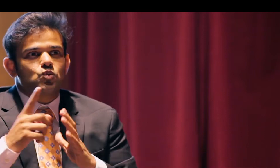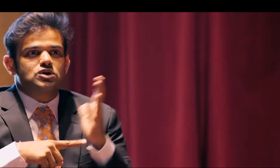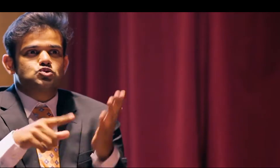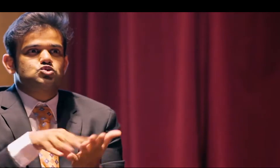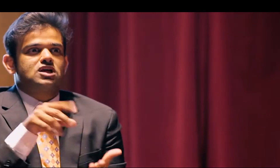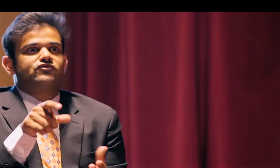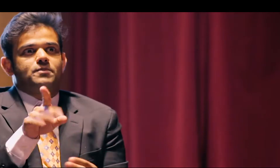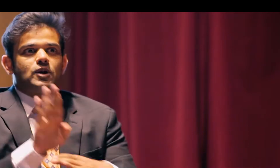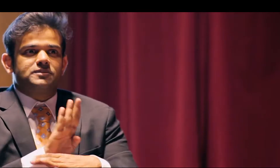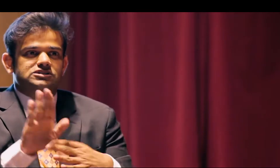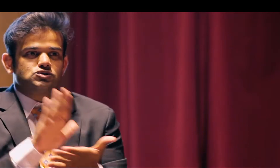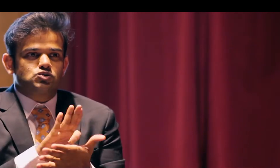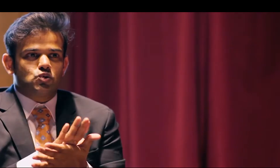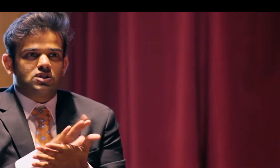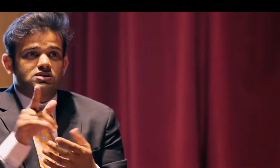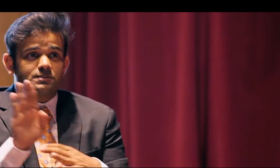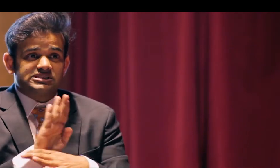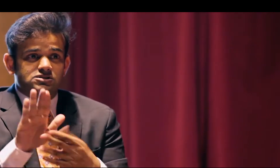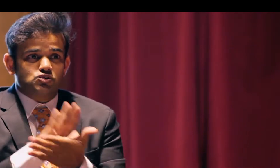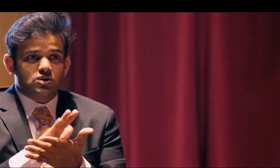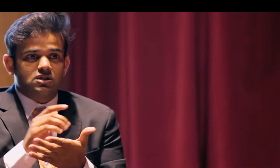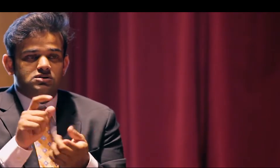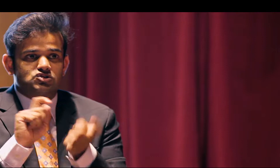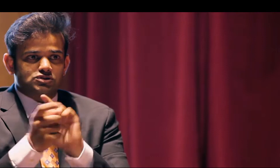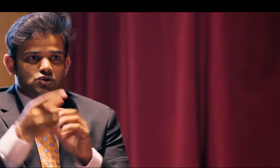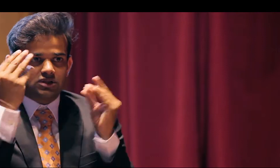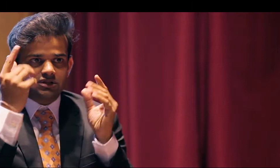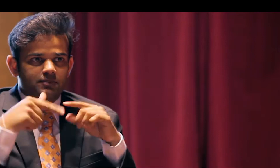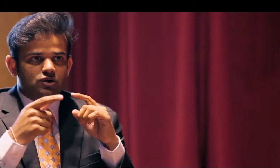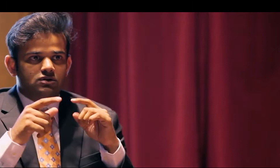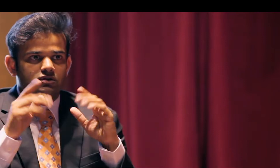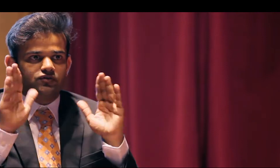such a wonderful system. What did you learn from the business school